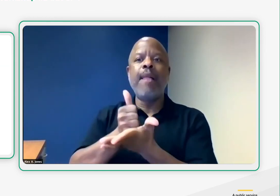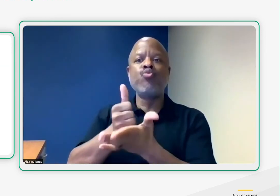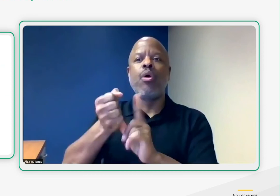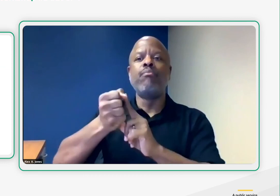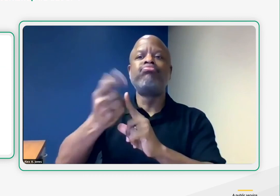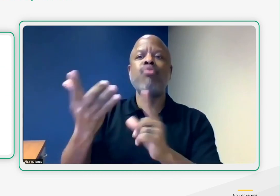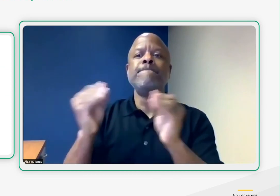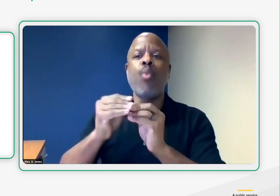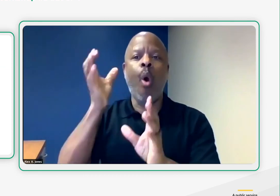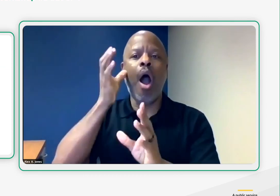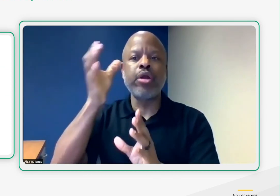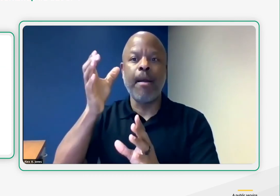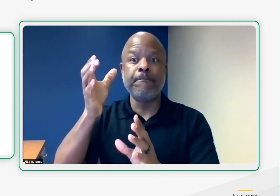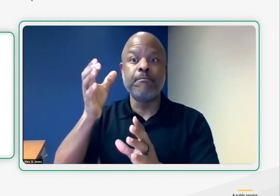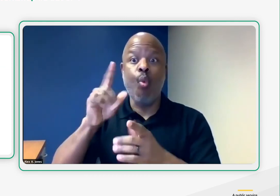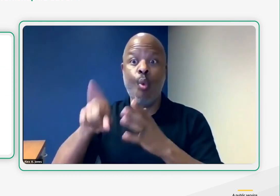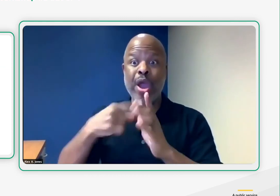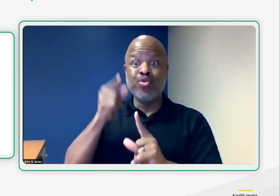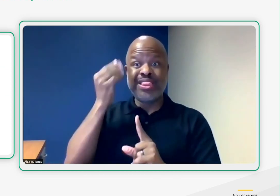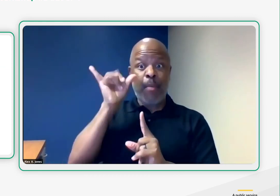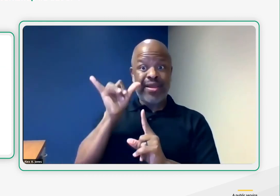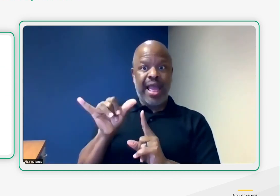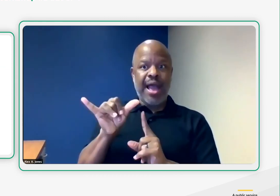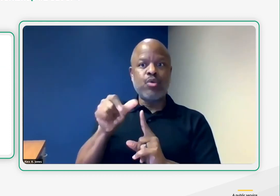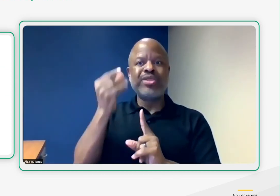that will help you really understand the concepts more.